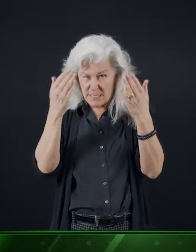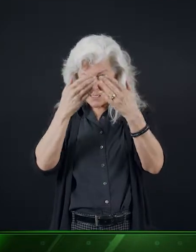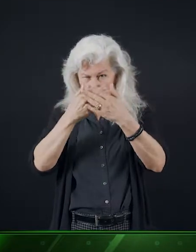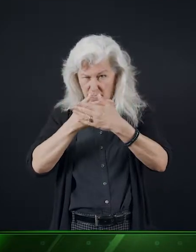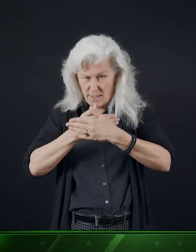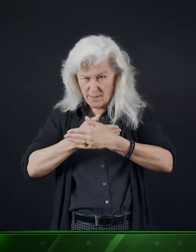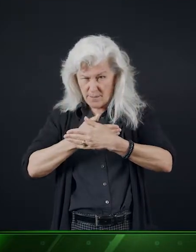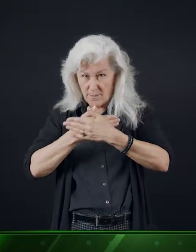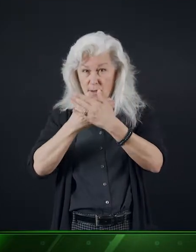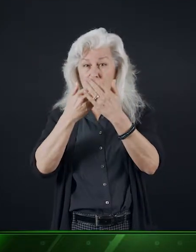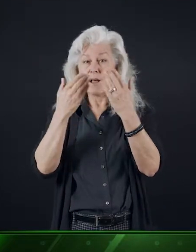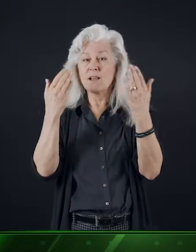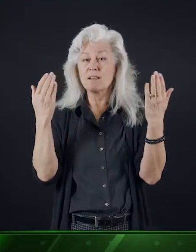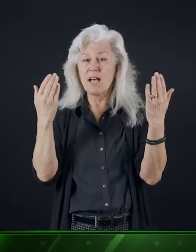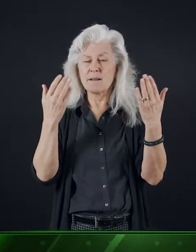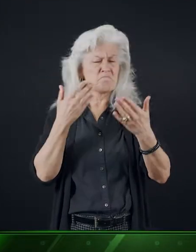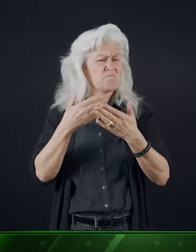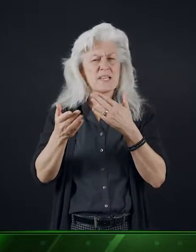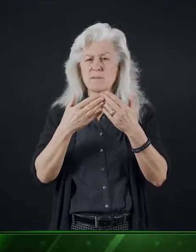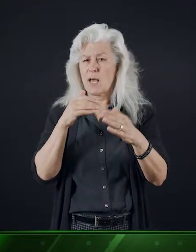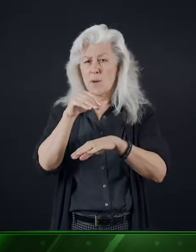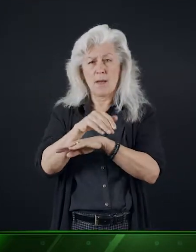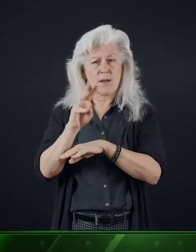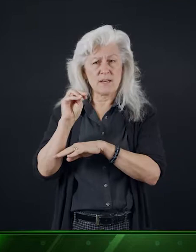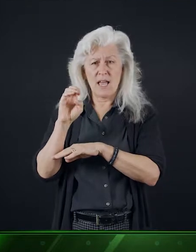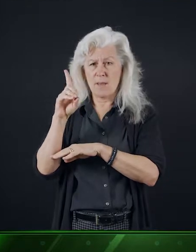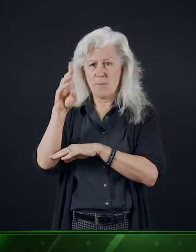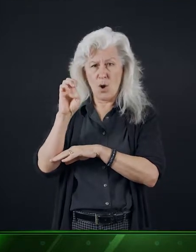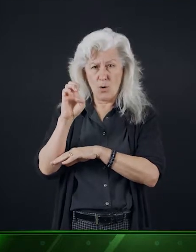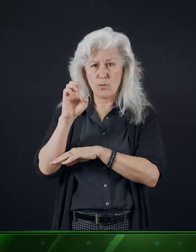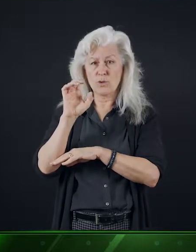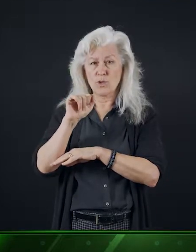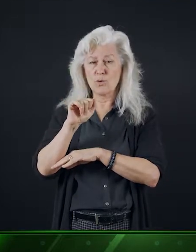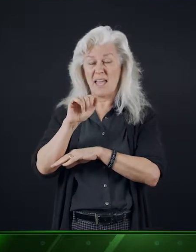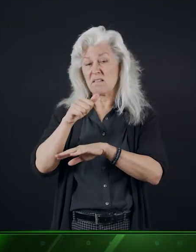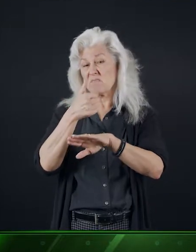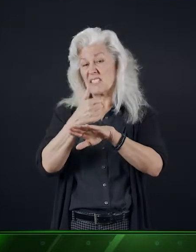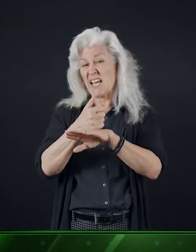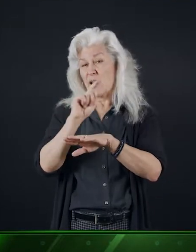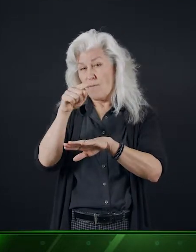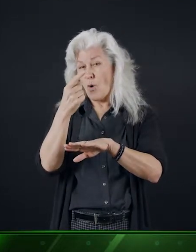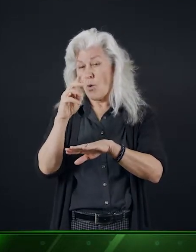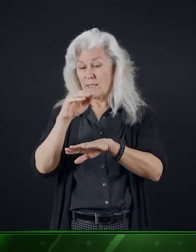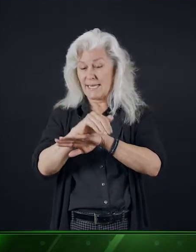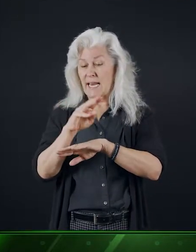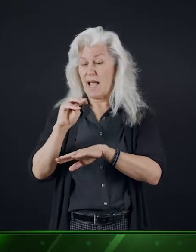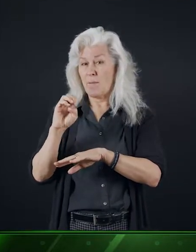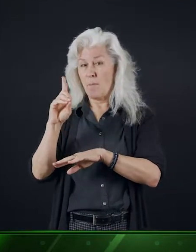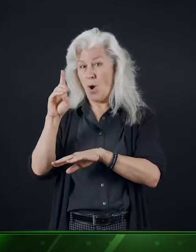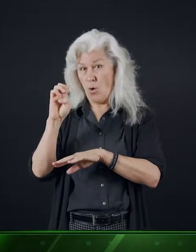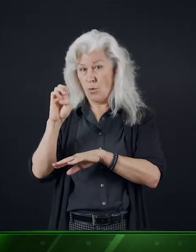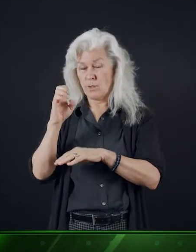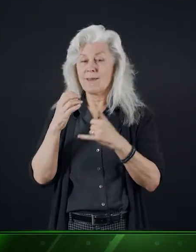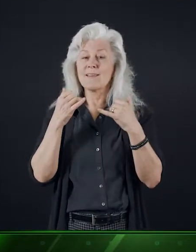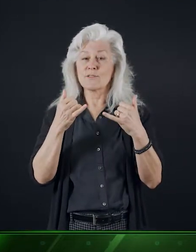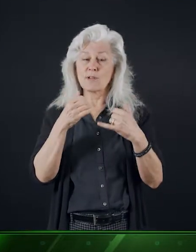regardless of whether Night Mode's on or off, you can also set the brightness for when Night Mode is running. Now let's go to the power button brightness.